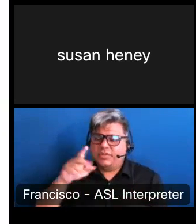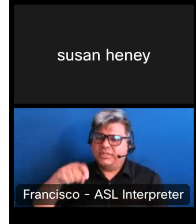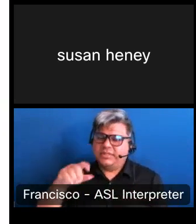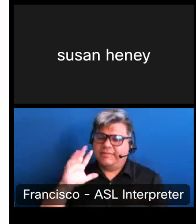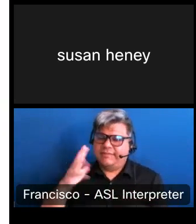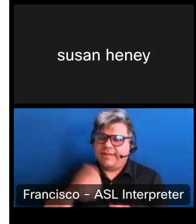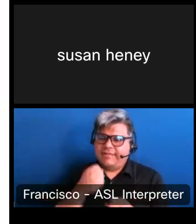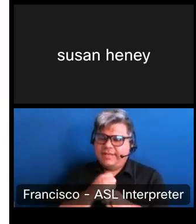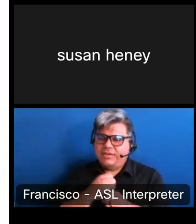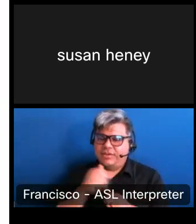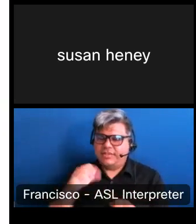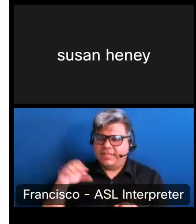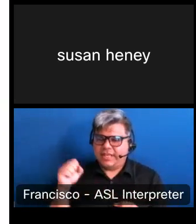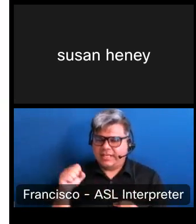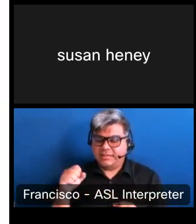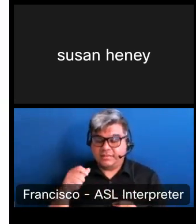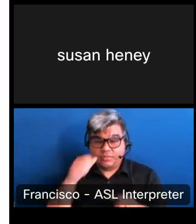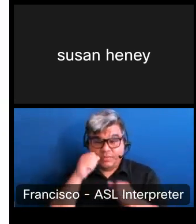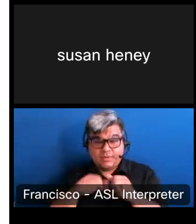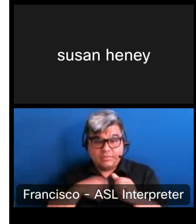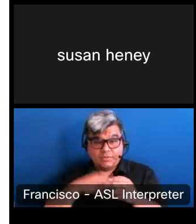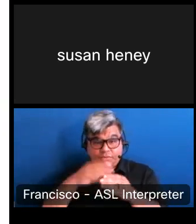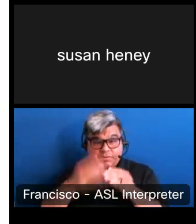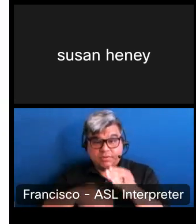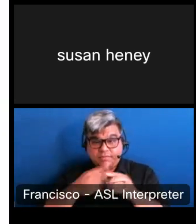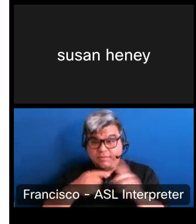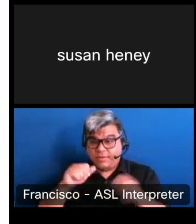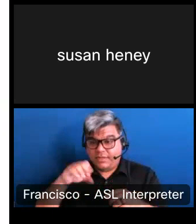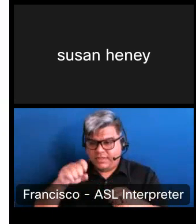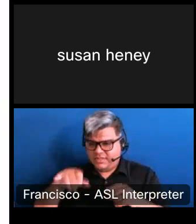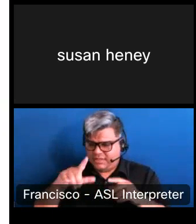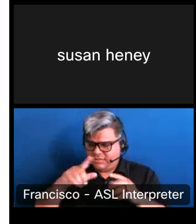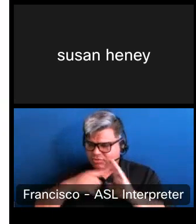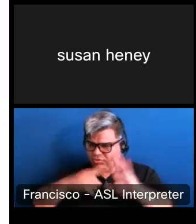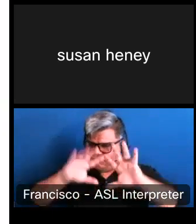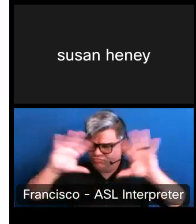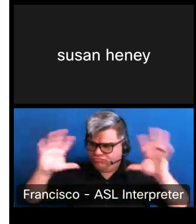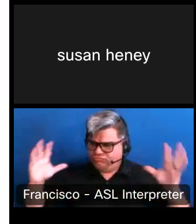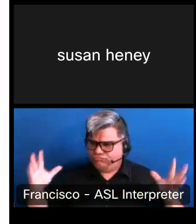the results from the ACS are representative of the entire population, but are gathered from only a